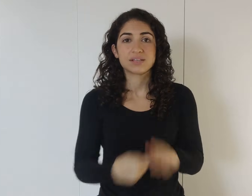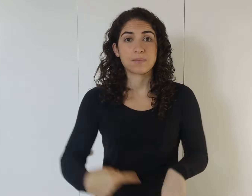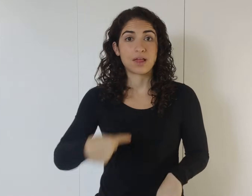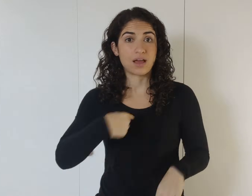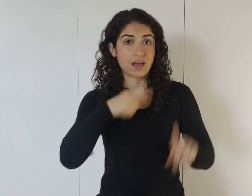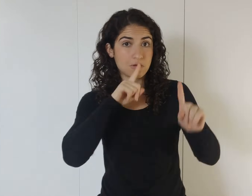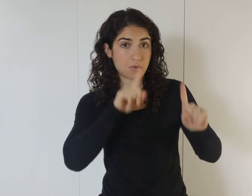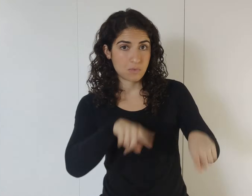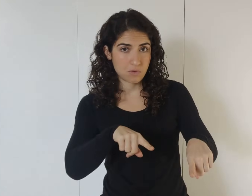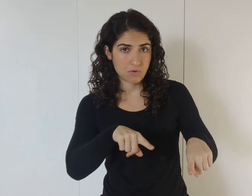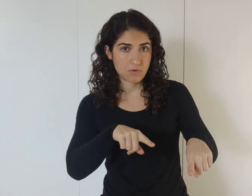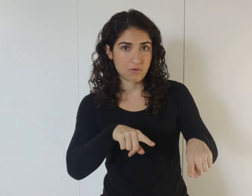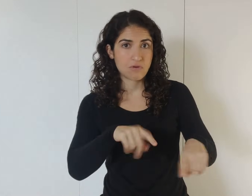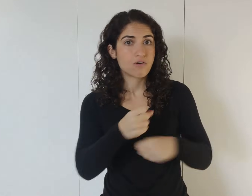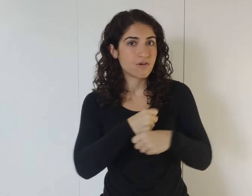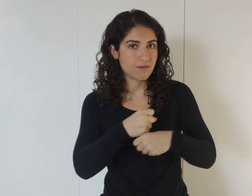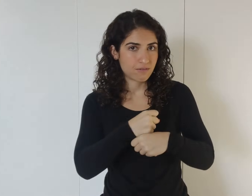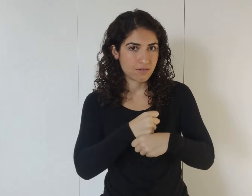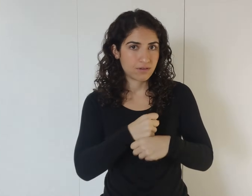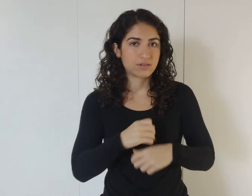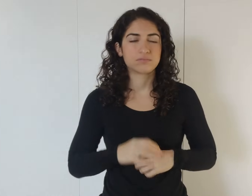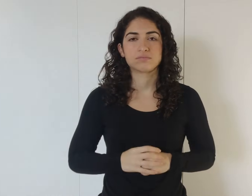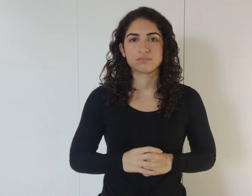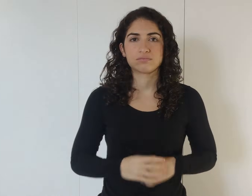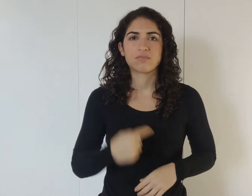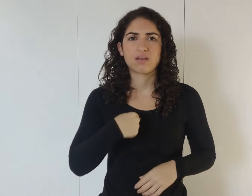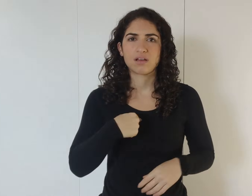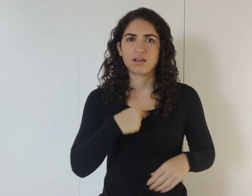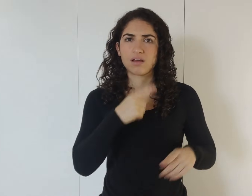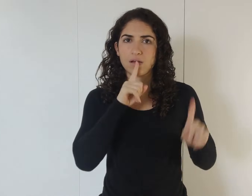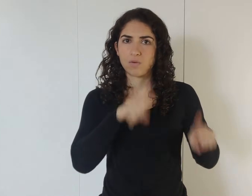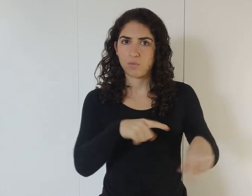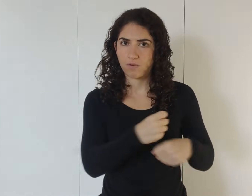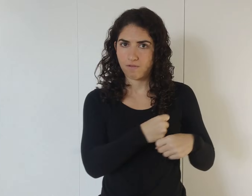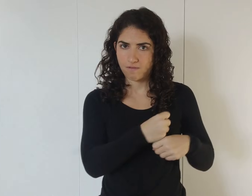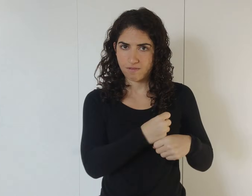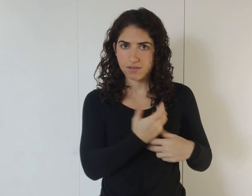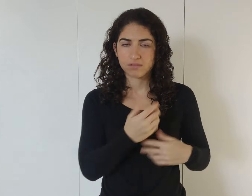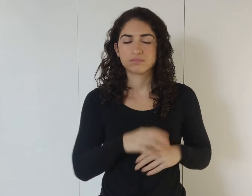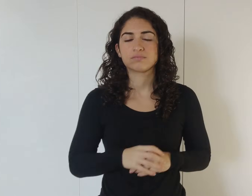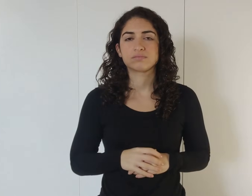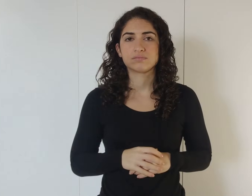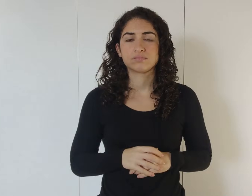For example, "I order coffee." I ORDER COFFEE.